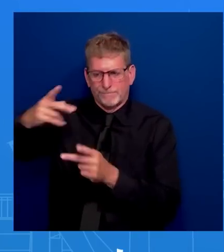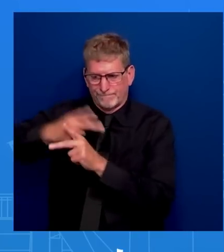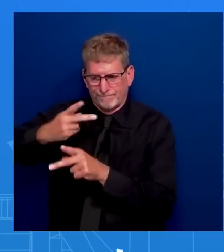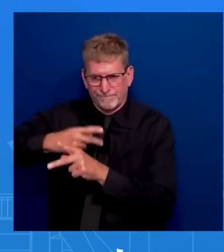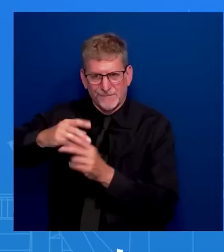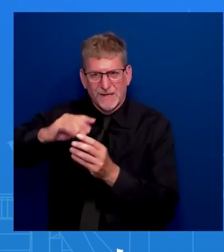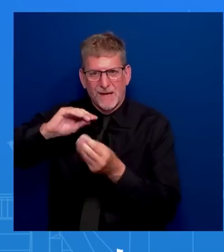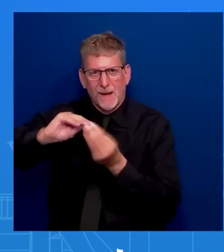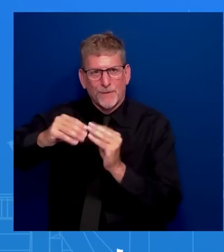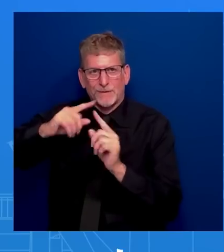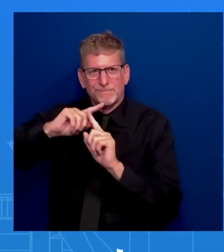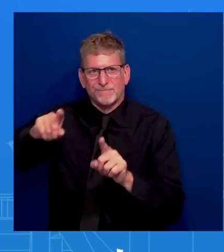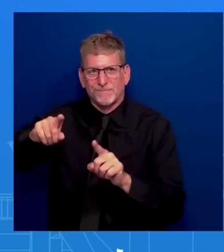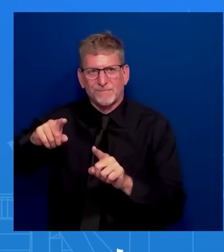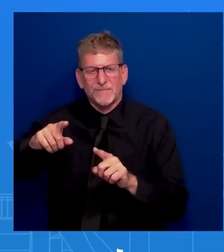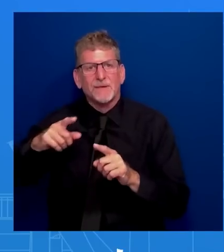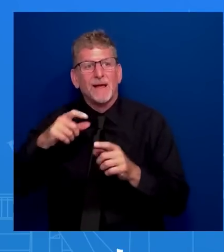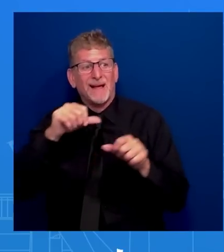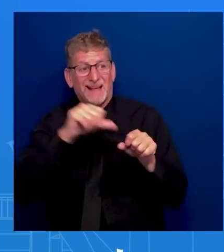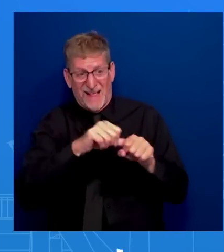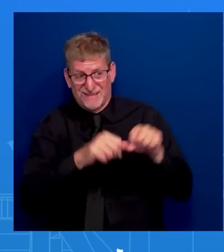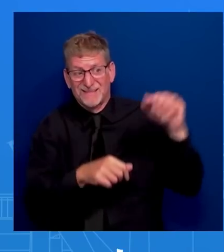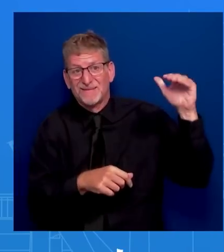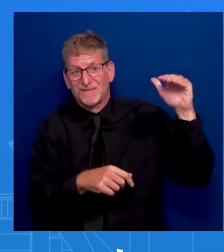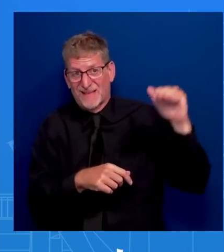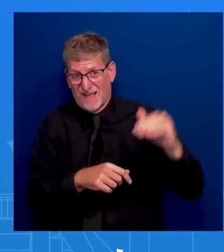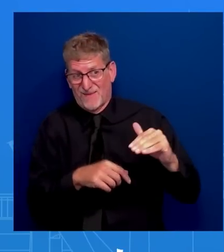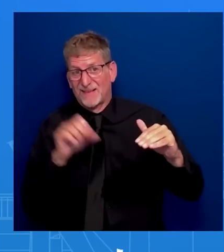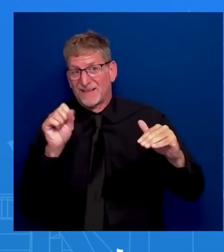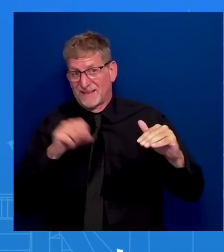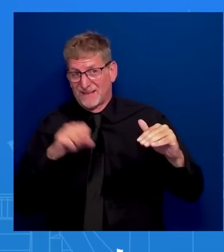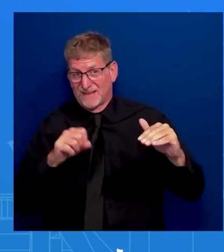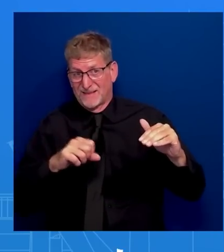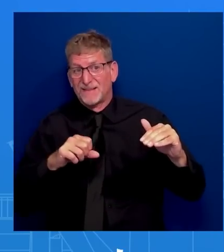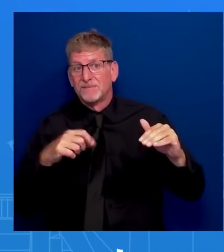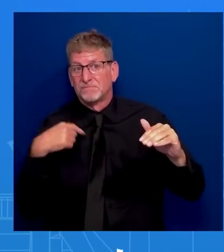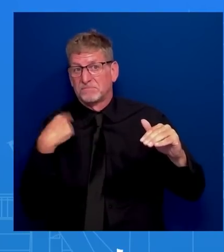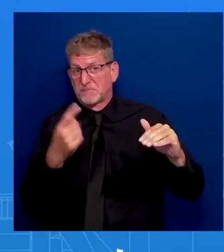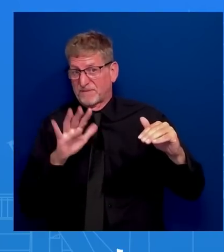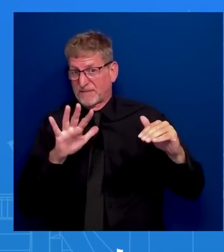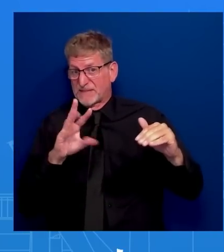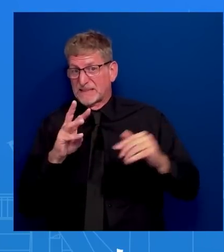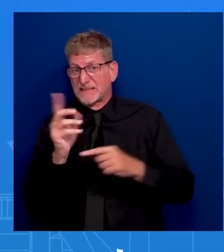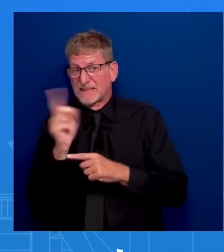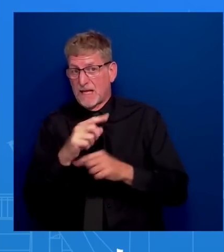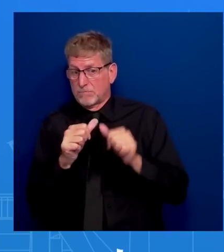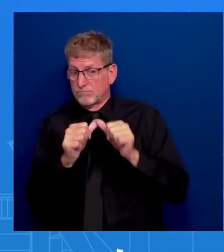which is because of the work that this President has done. We hope to see that is reflected in CPI,